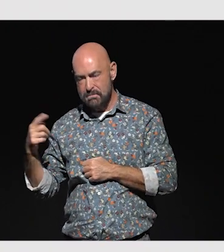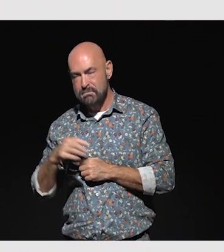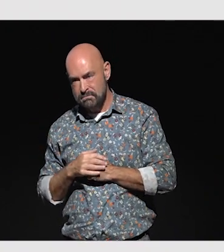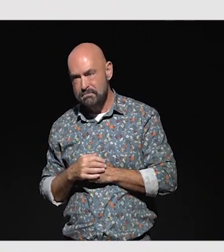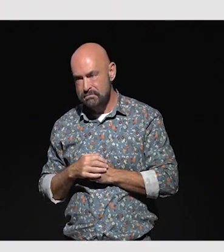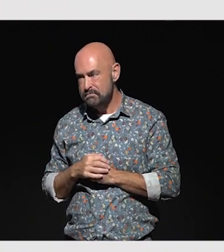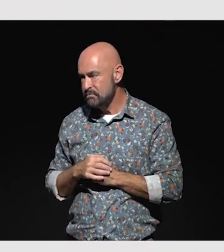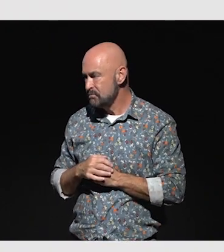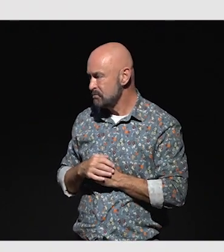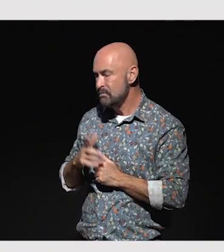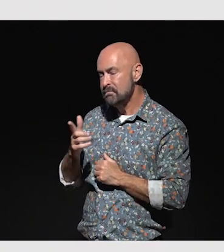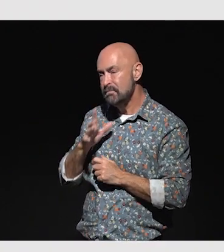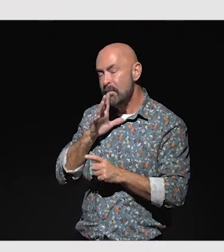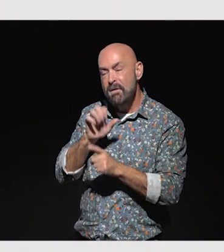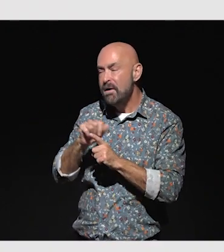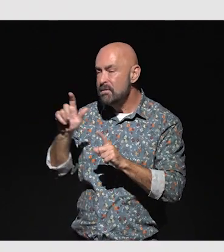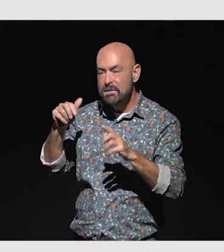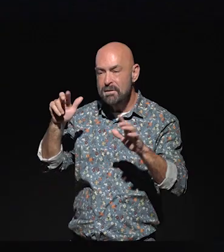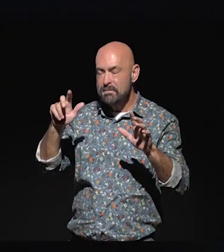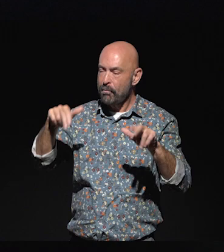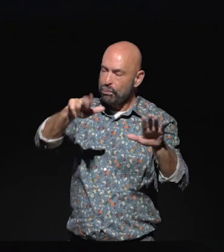as they found graffiti dated in October.